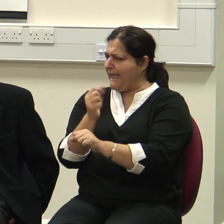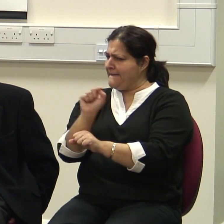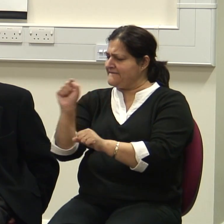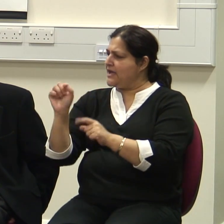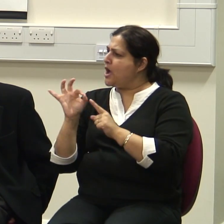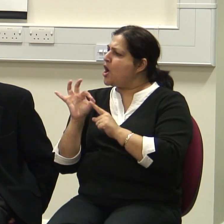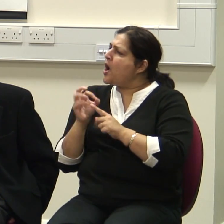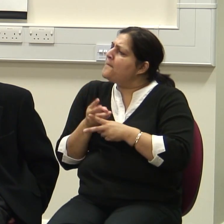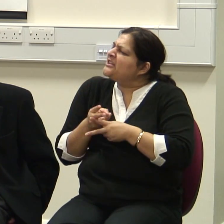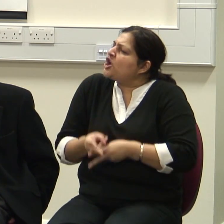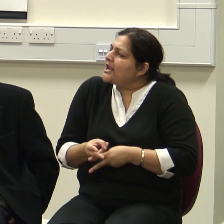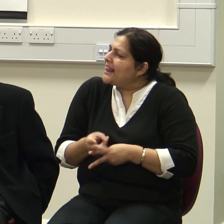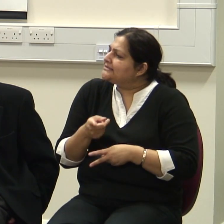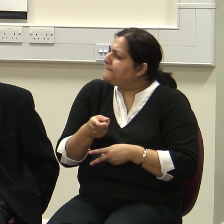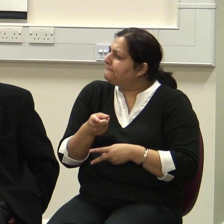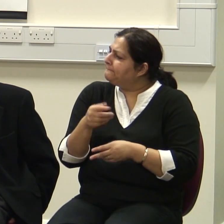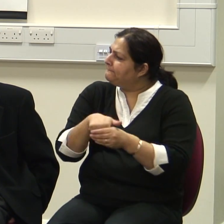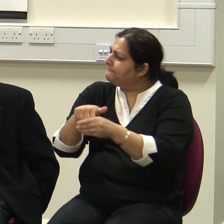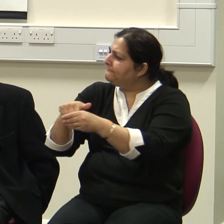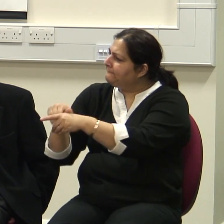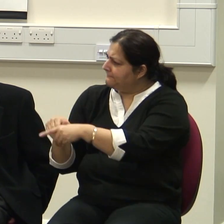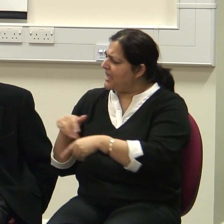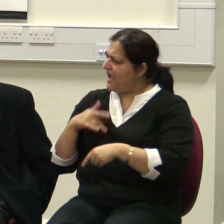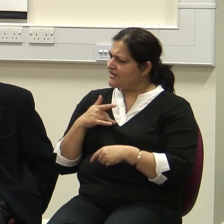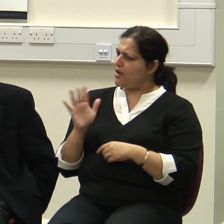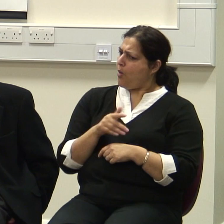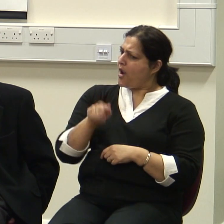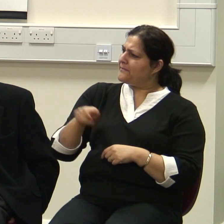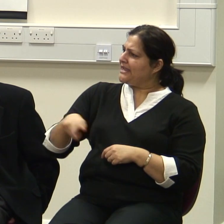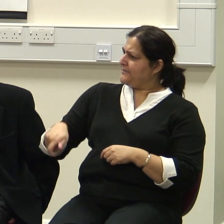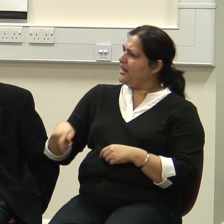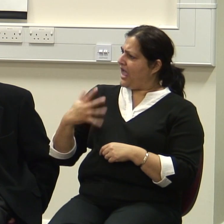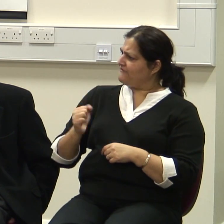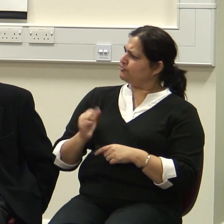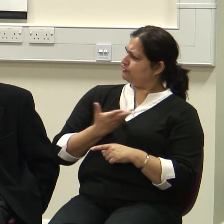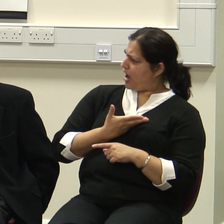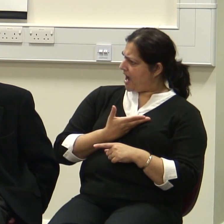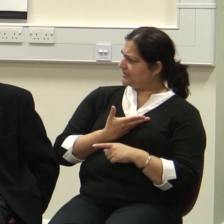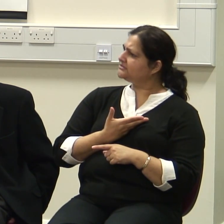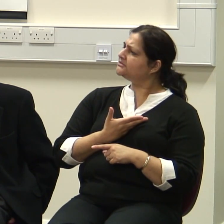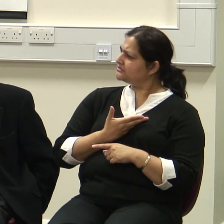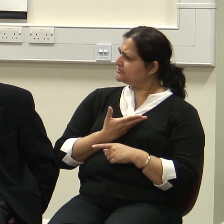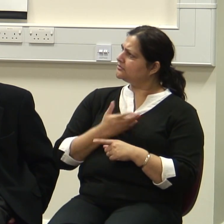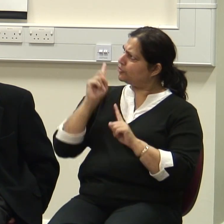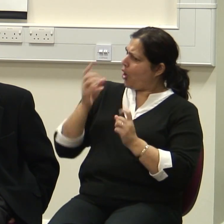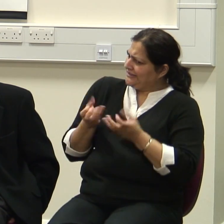having a god given right and obligation to assume responsibility for his or her life,